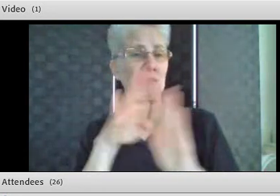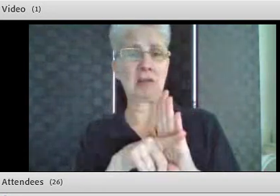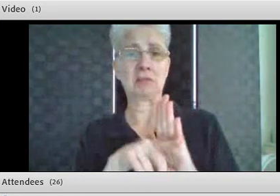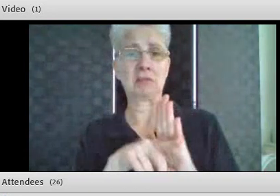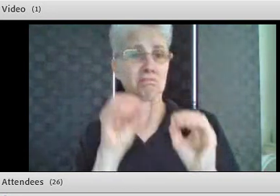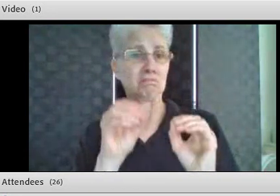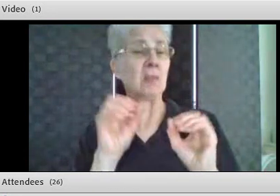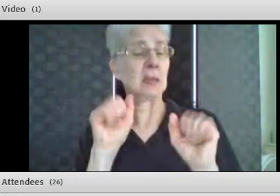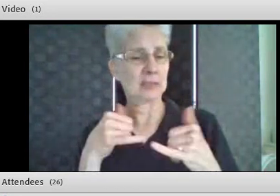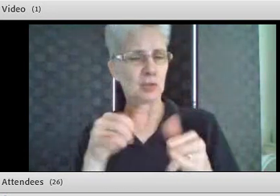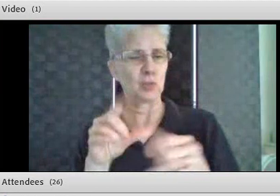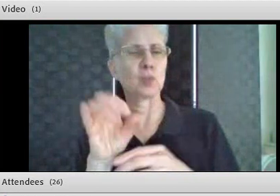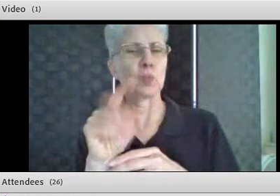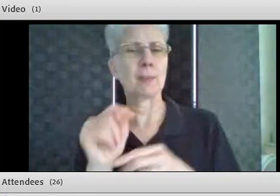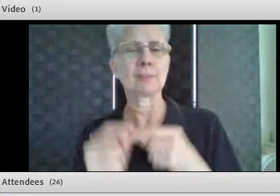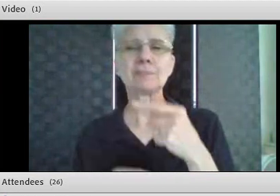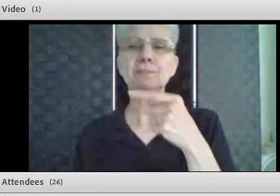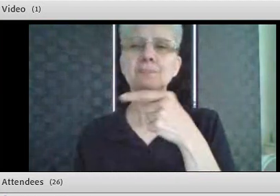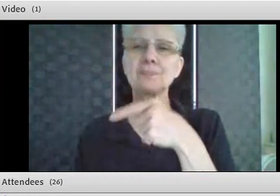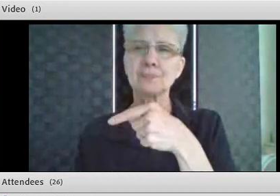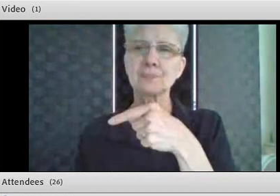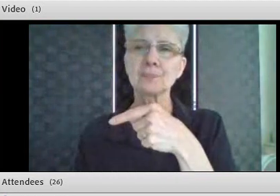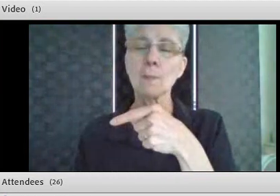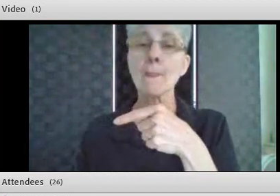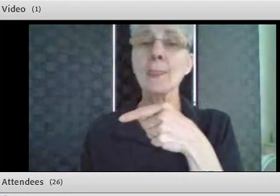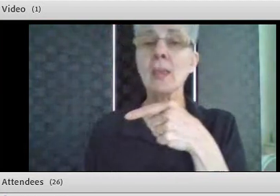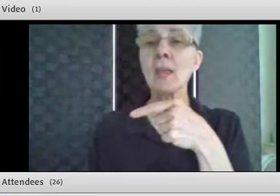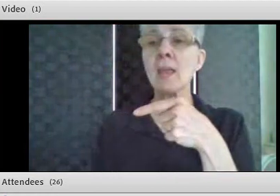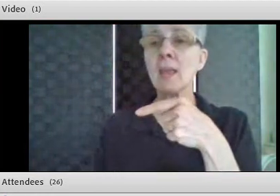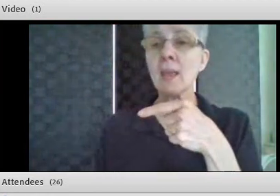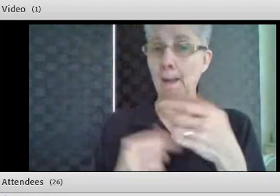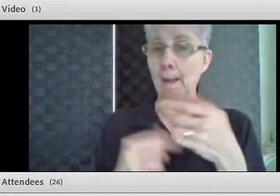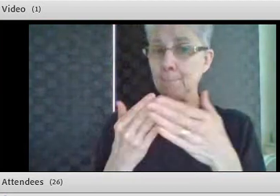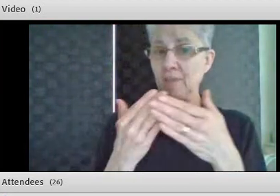that that is very much within our reach as educators